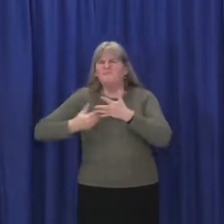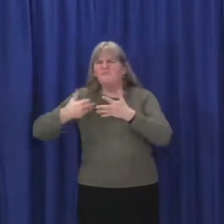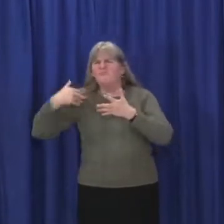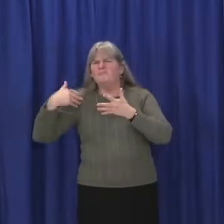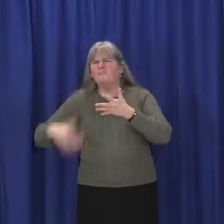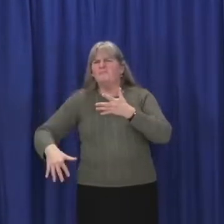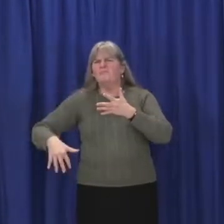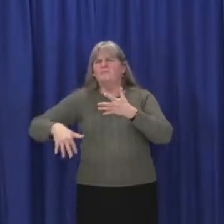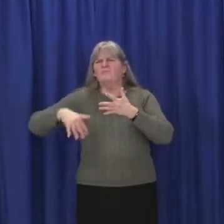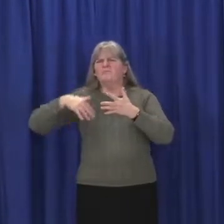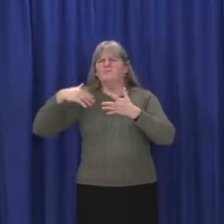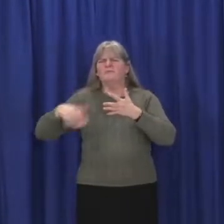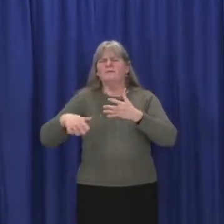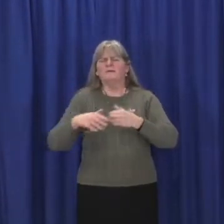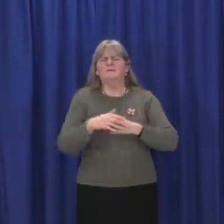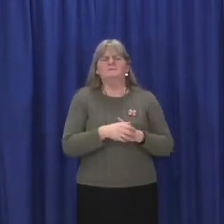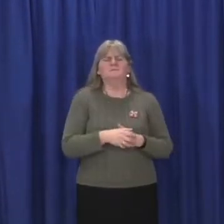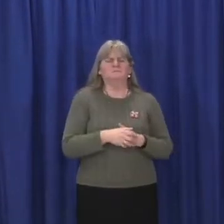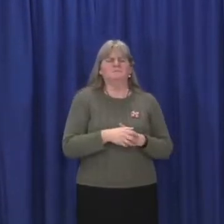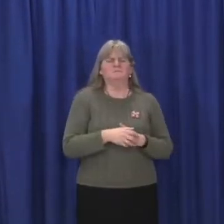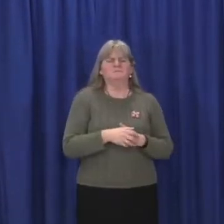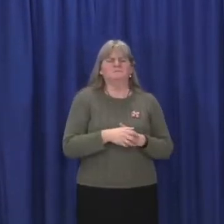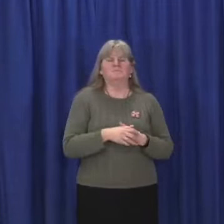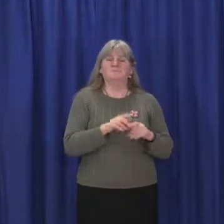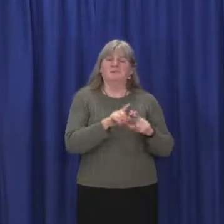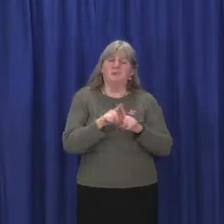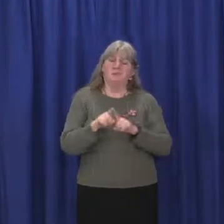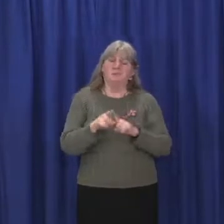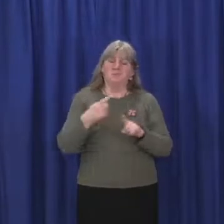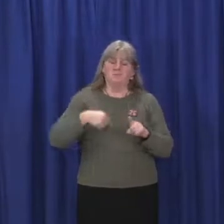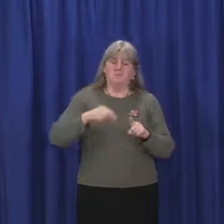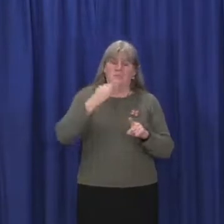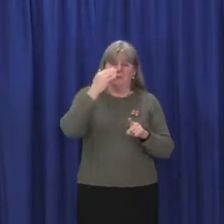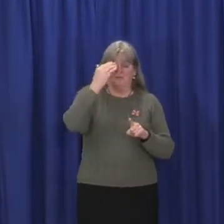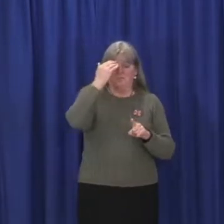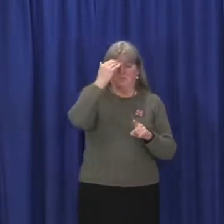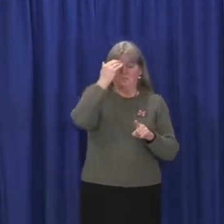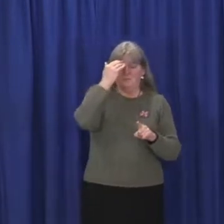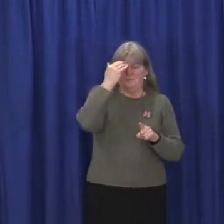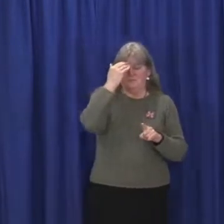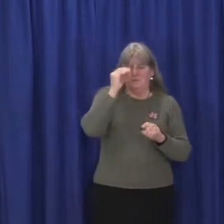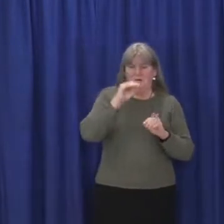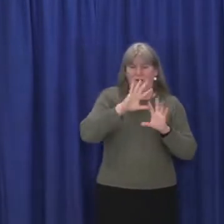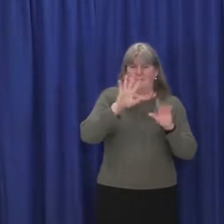We also know and can see that Yukon and her people